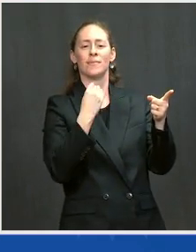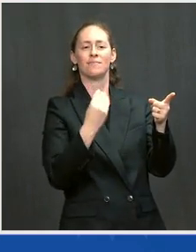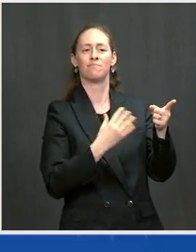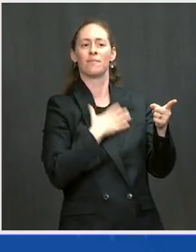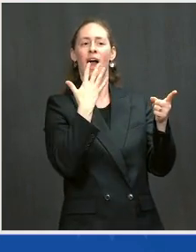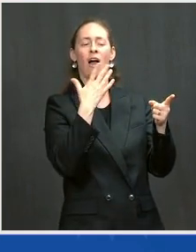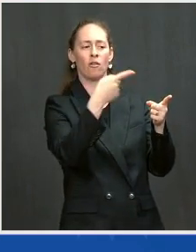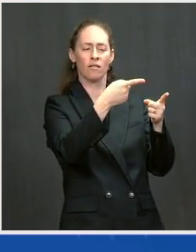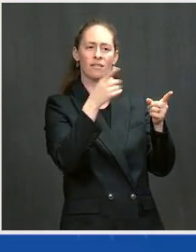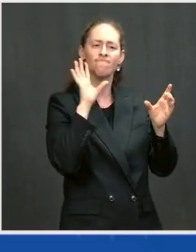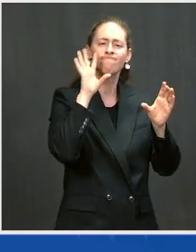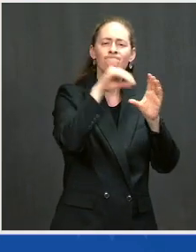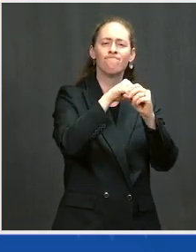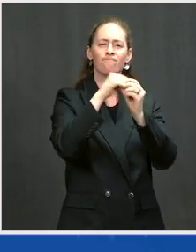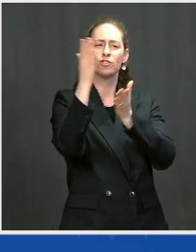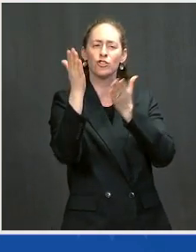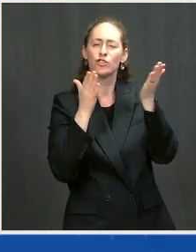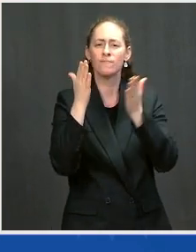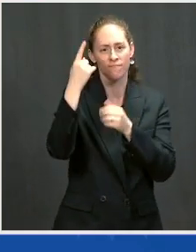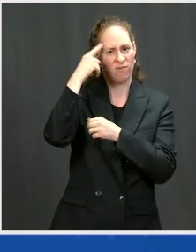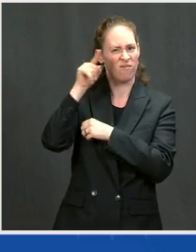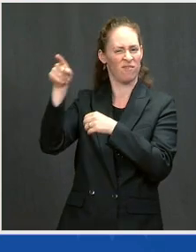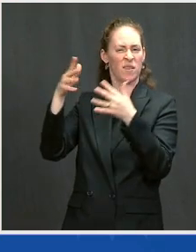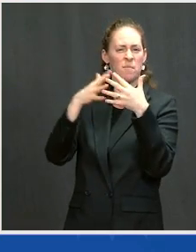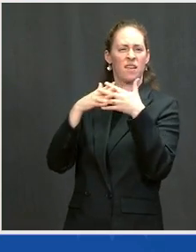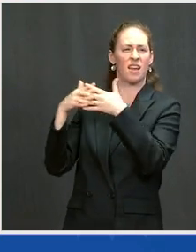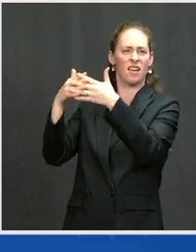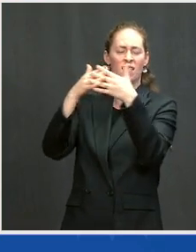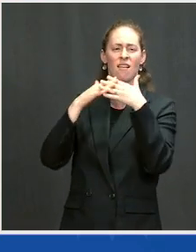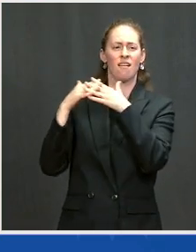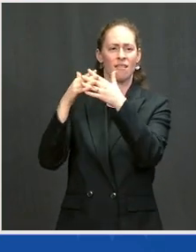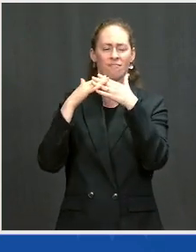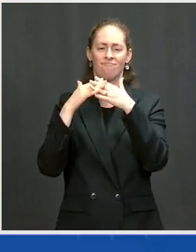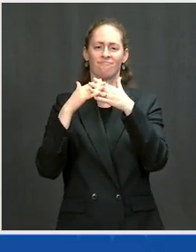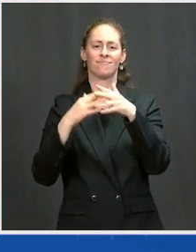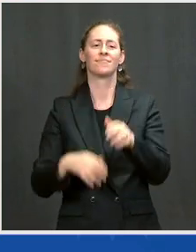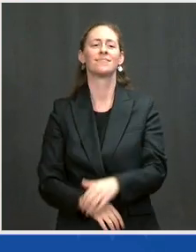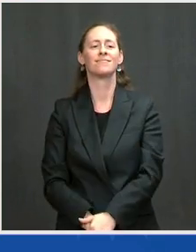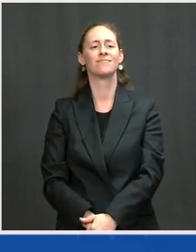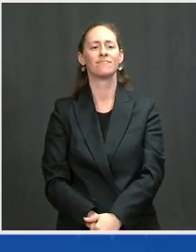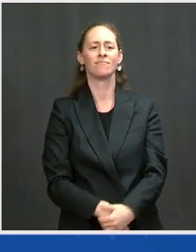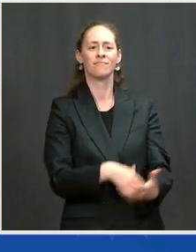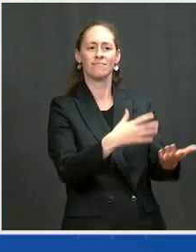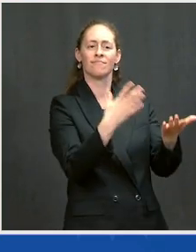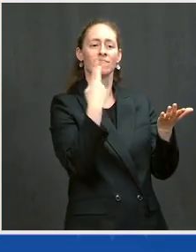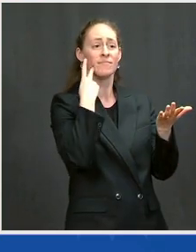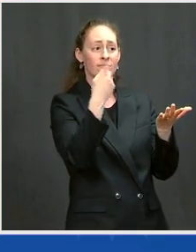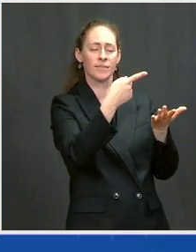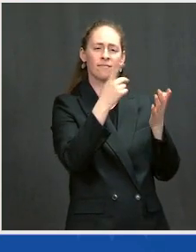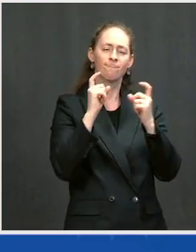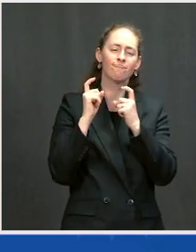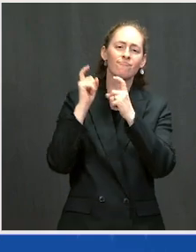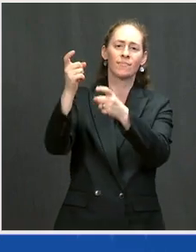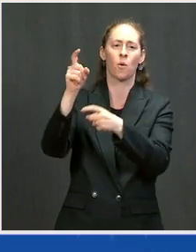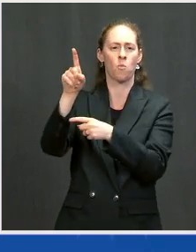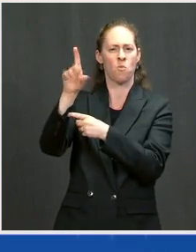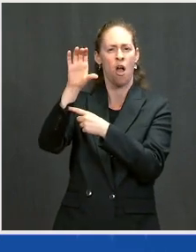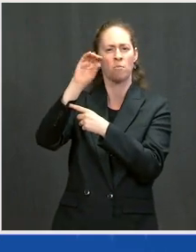give us the fortitude to always give 100 percent and then some. May you bless Colonel Ralph Puckett Jr. as he joins the pantheon of heroes